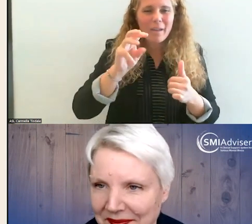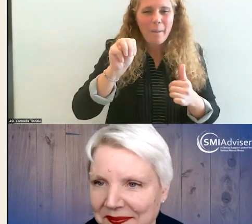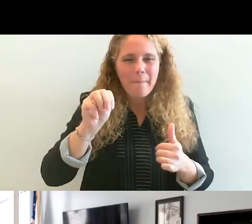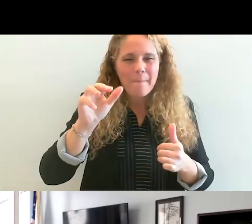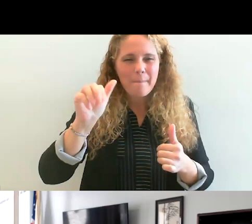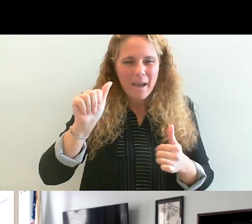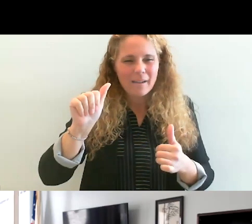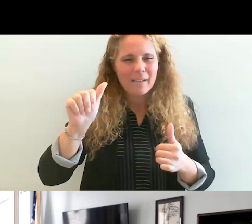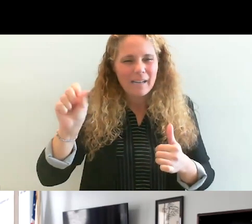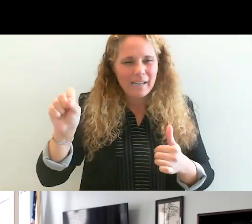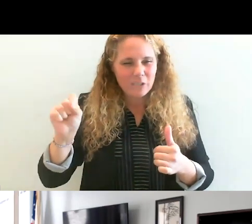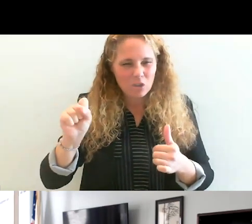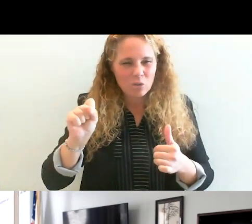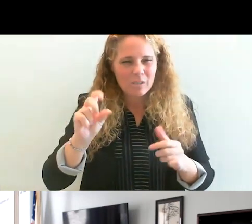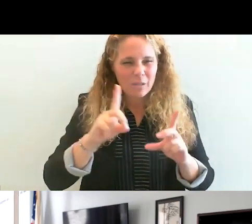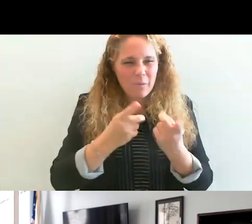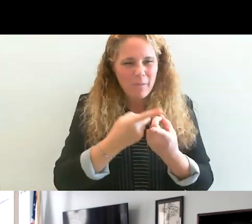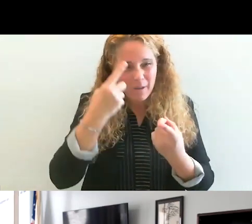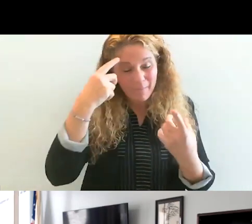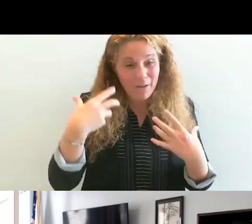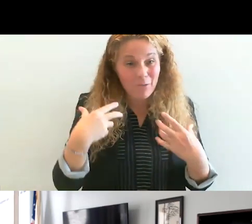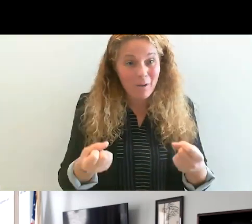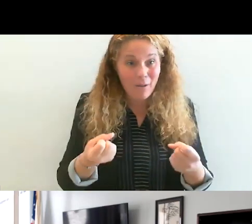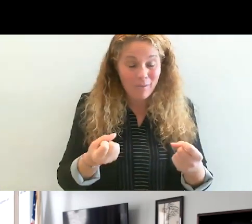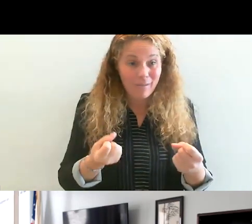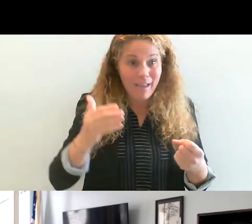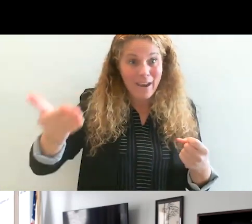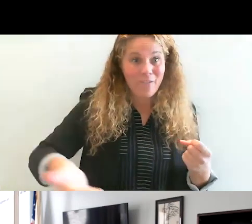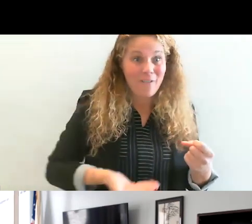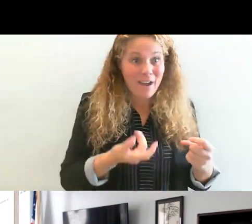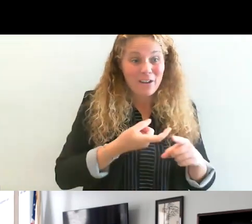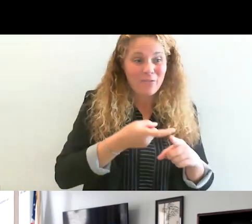AND I WAS INVITED HERE ON BEHALF OF NASMHPD TO PRESENT